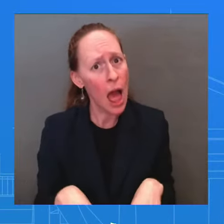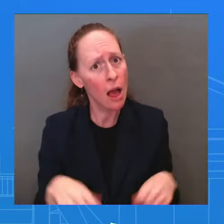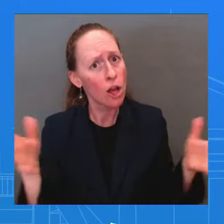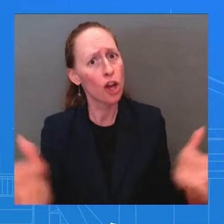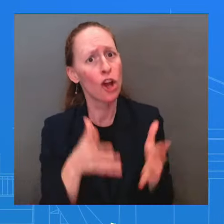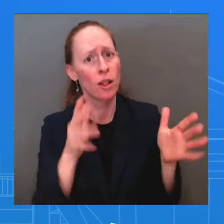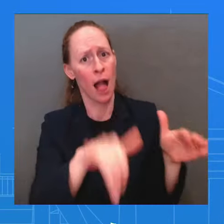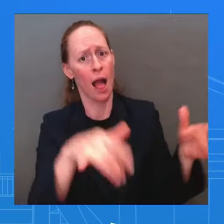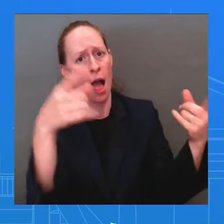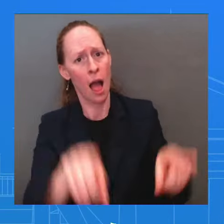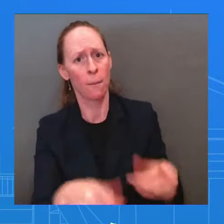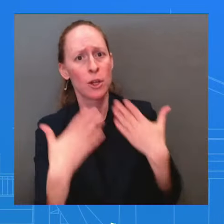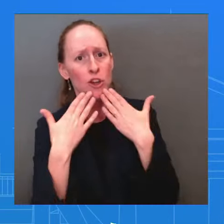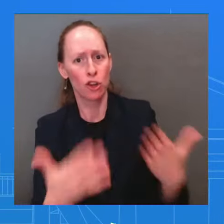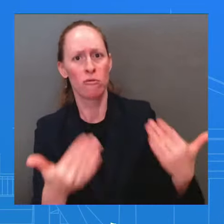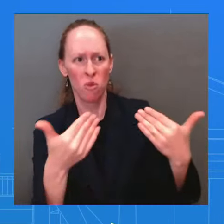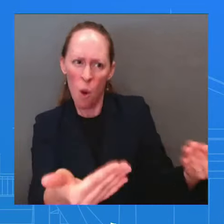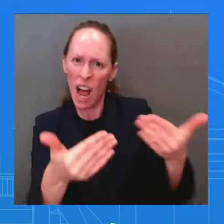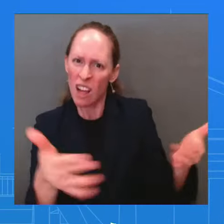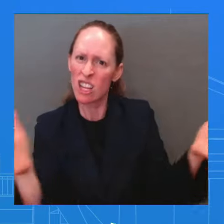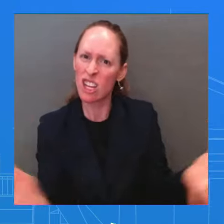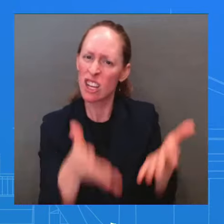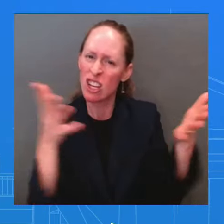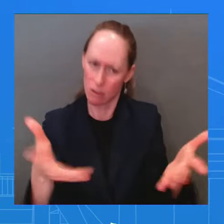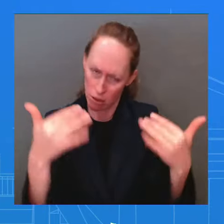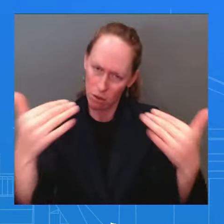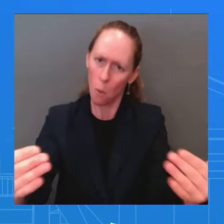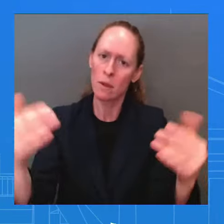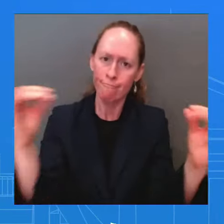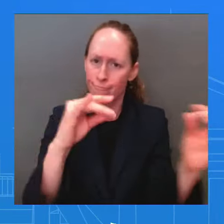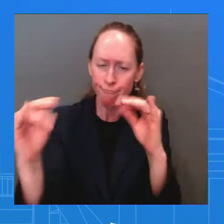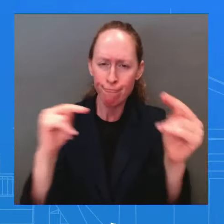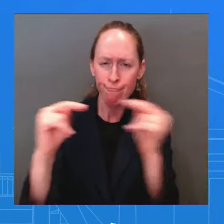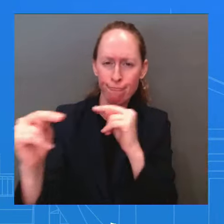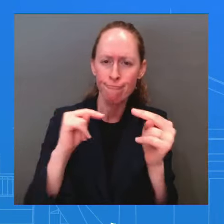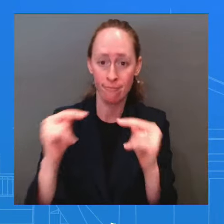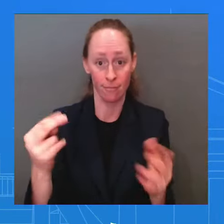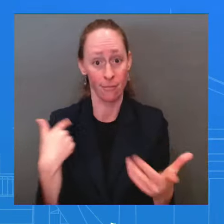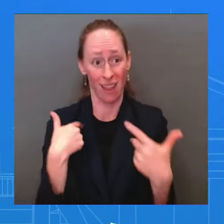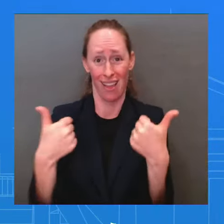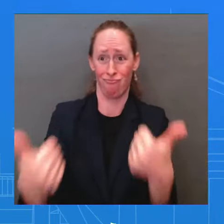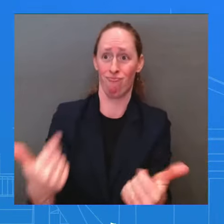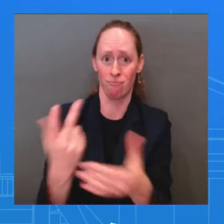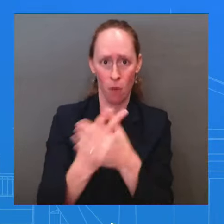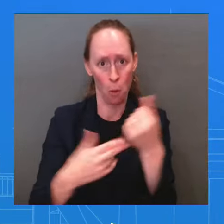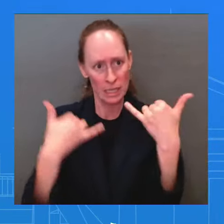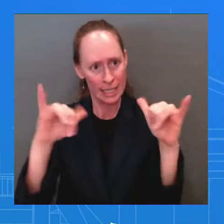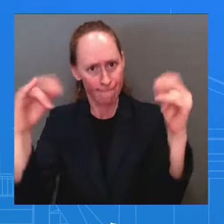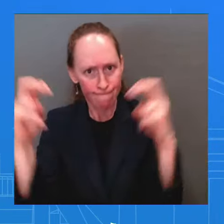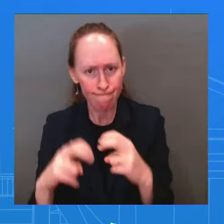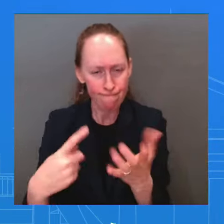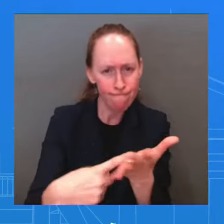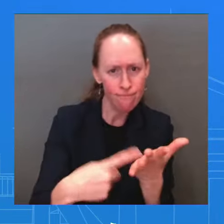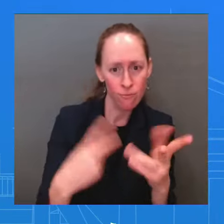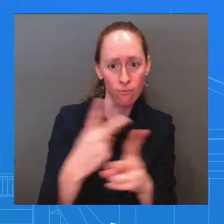are continuing to move forward. We appreciate what they've been doing for the past 24/7 -- you know, the past -- the past, you know, 27 --